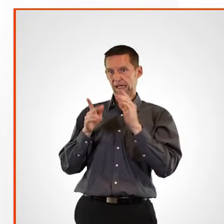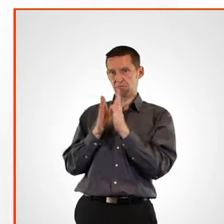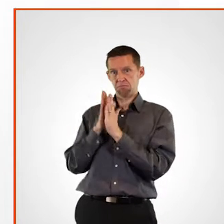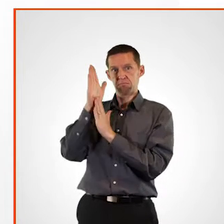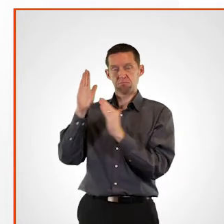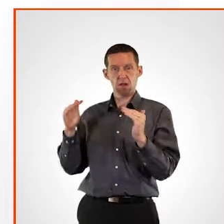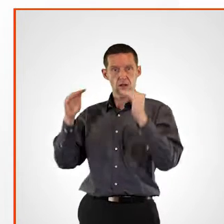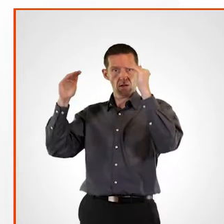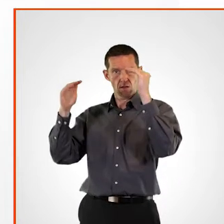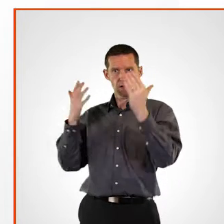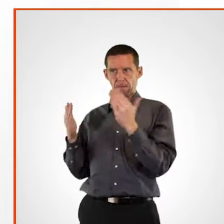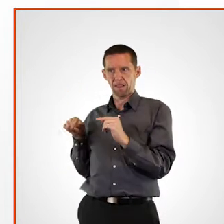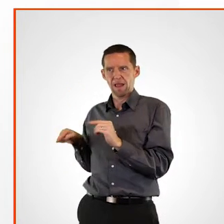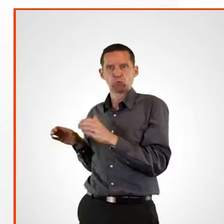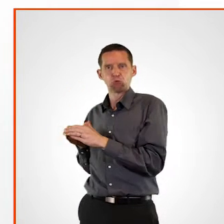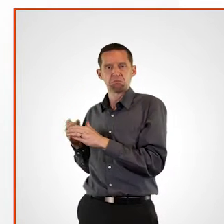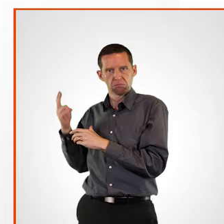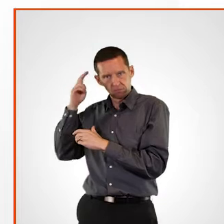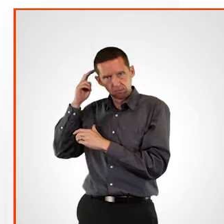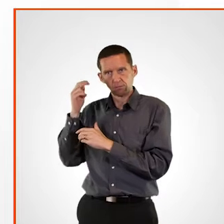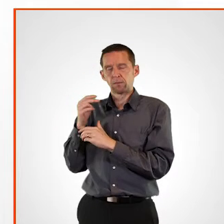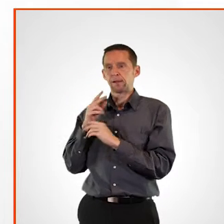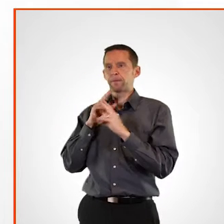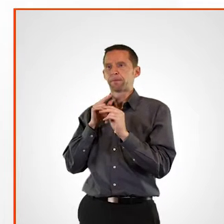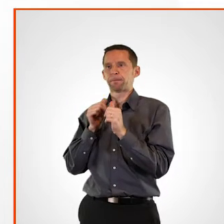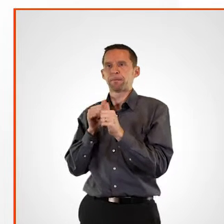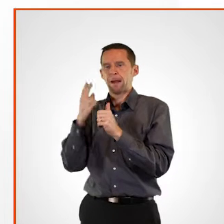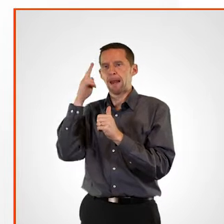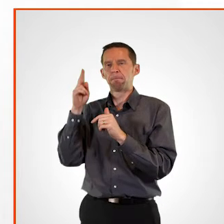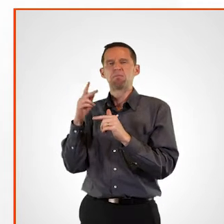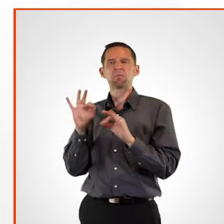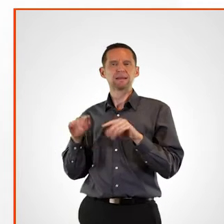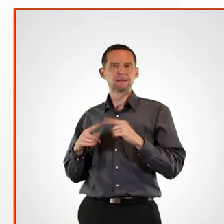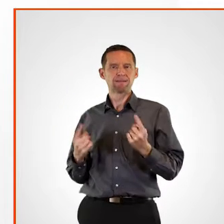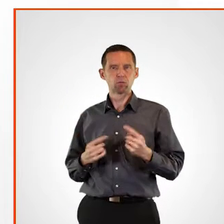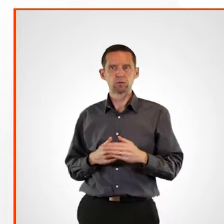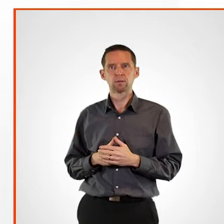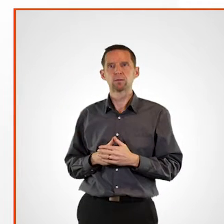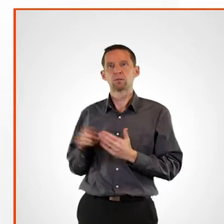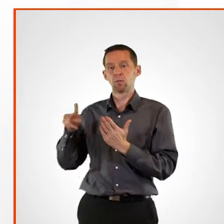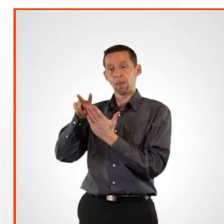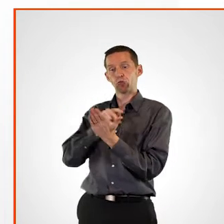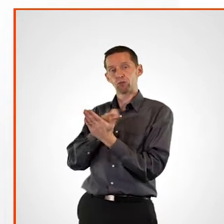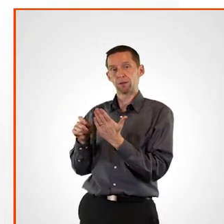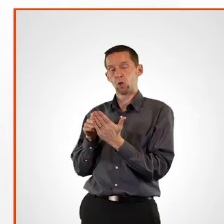than this particular group of children with cochlear implants. Rapid naming, no differences. In literacy, we had word reading